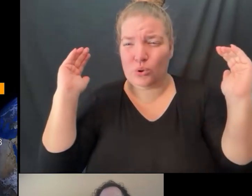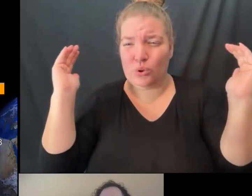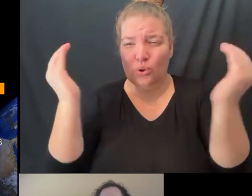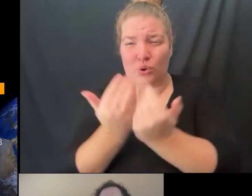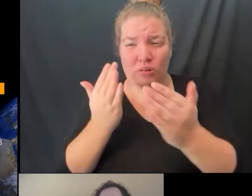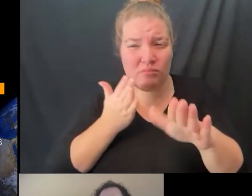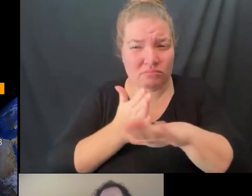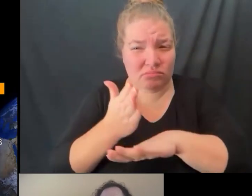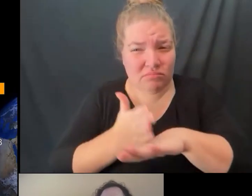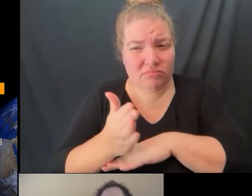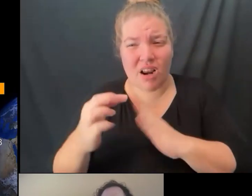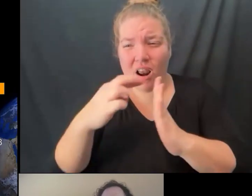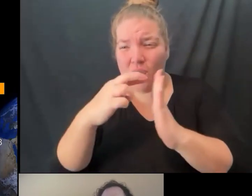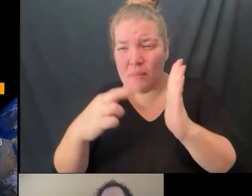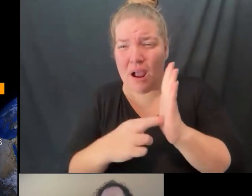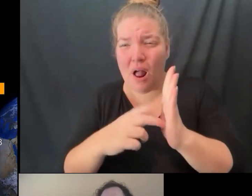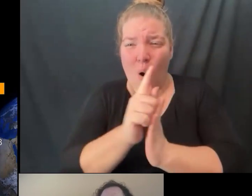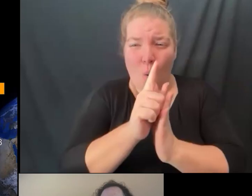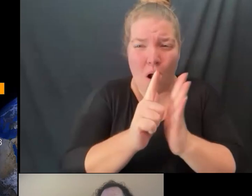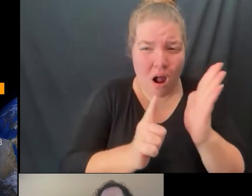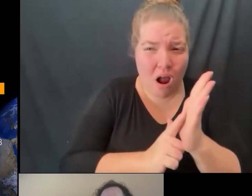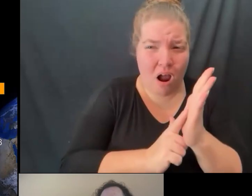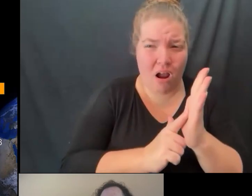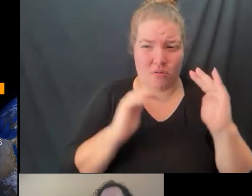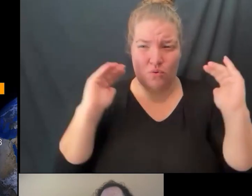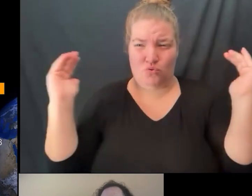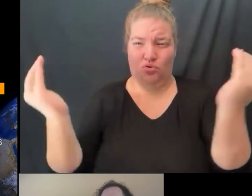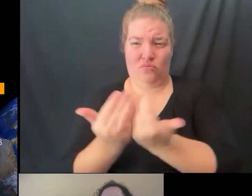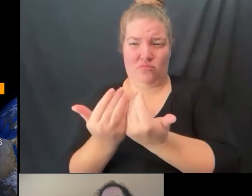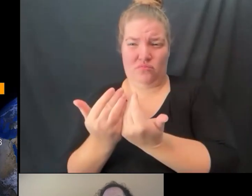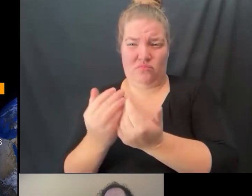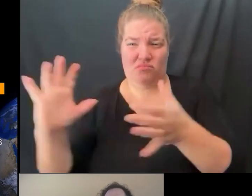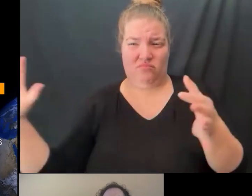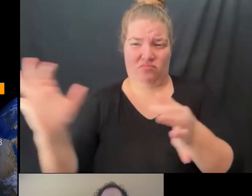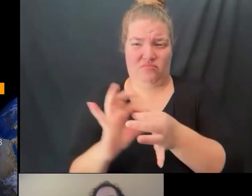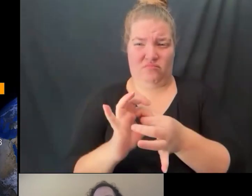anywhere on Earth that doesn't refer to WCAG when it comes to accessibility legislation